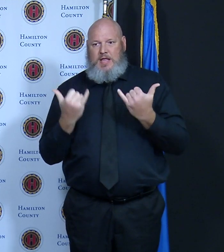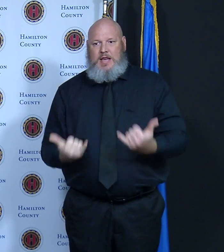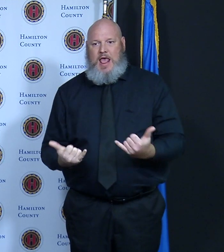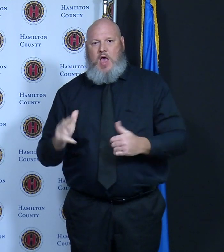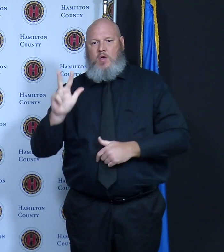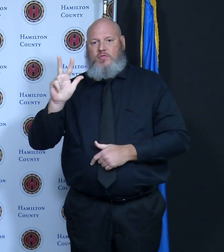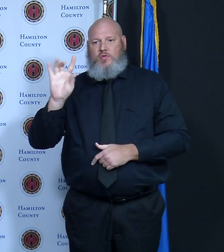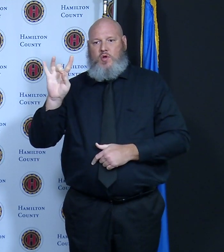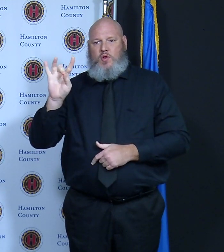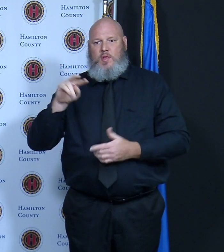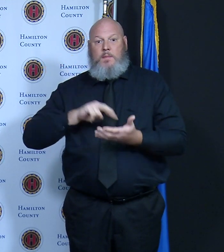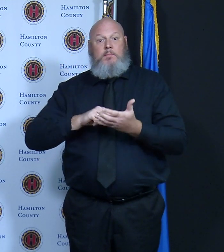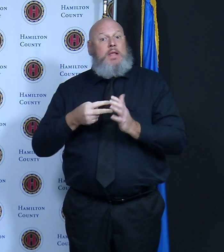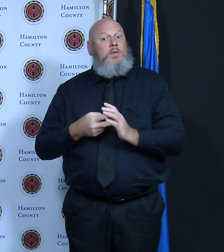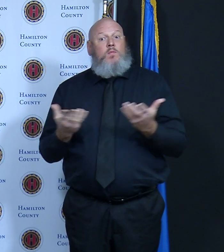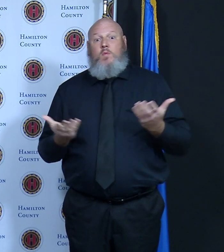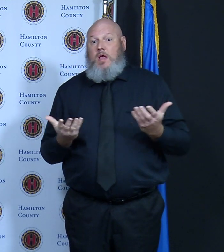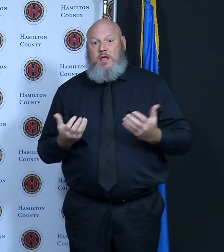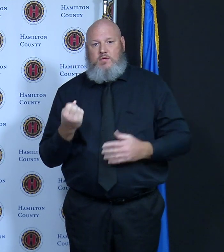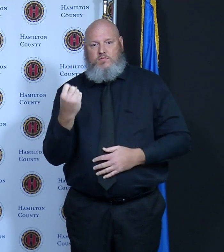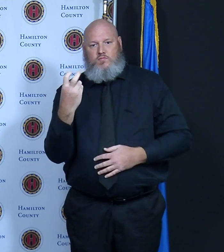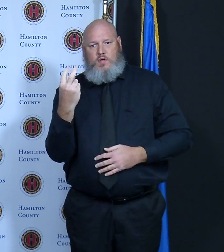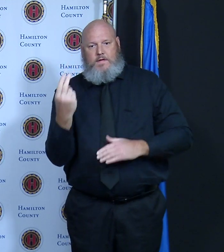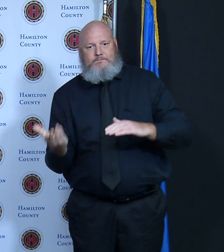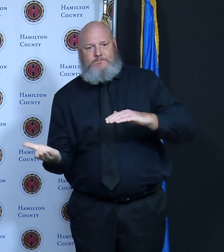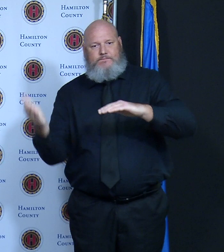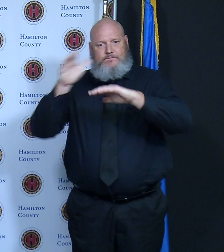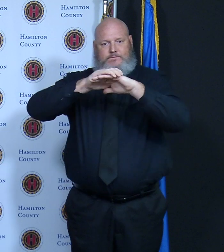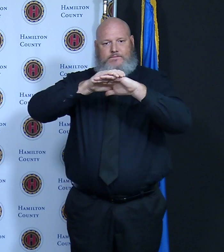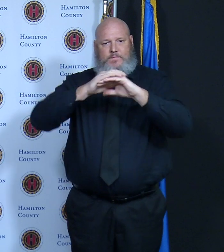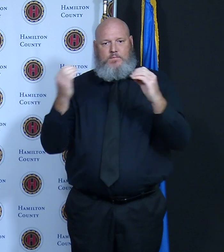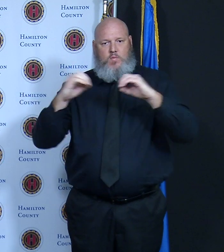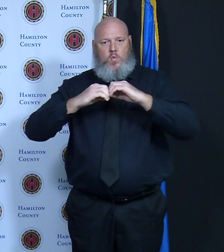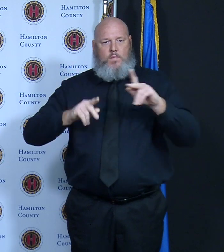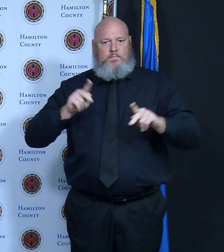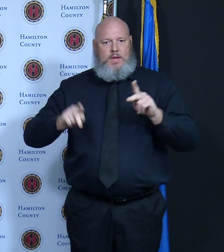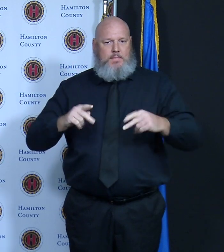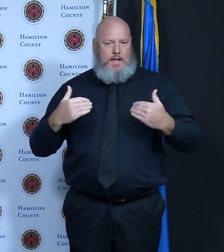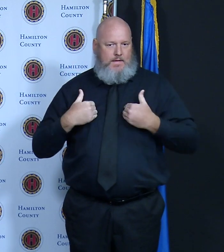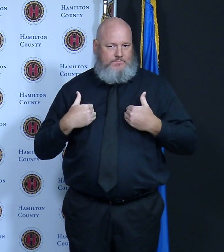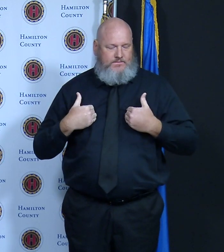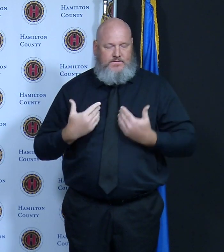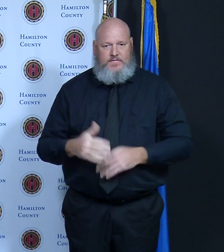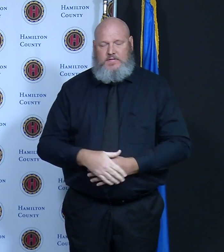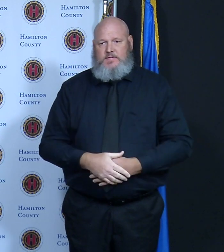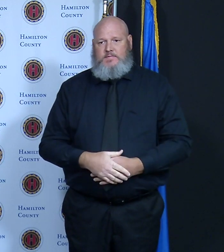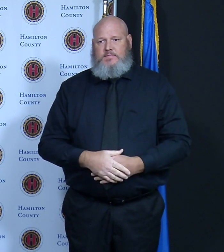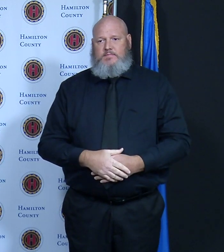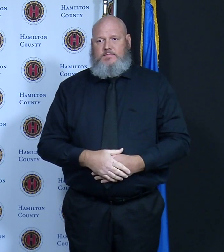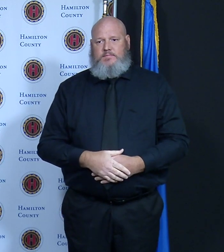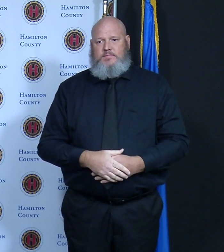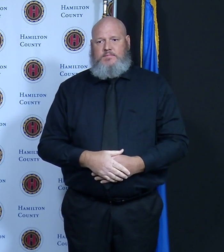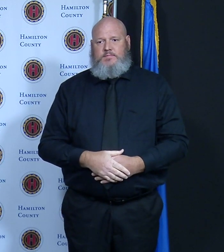counties since yesterday so as you can tell we are on the up side of the curve